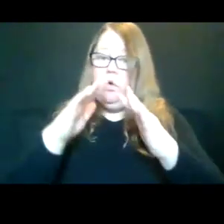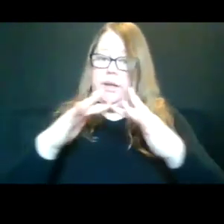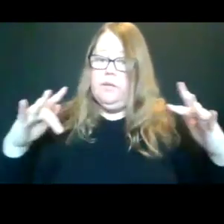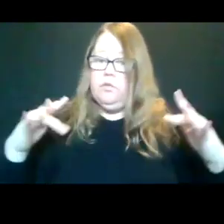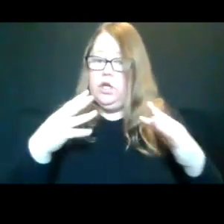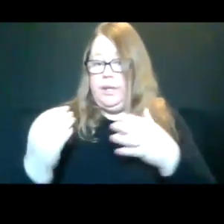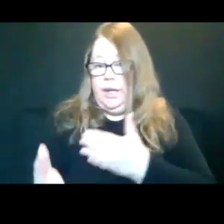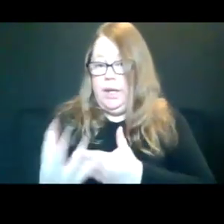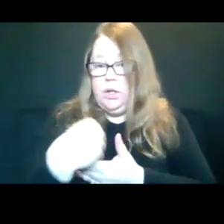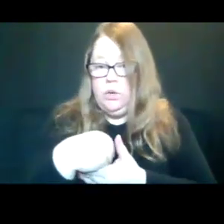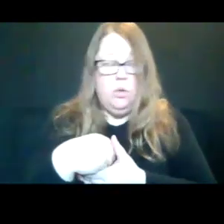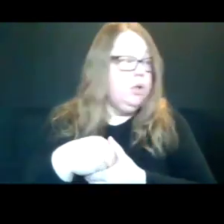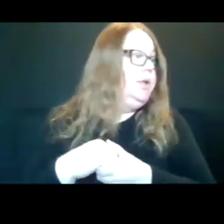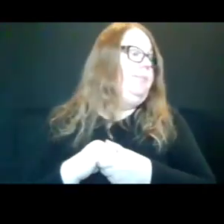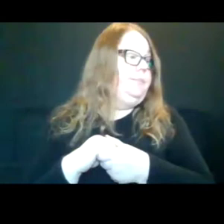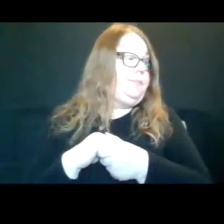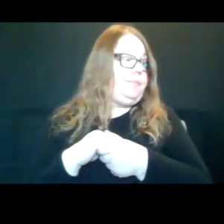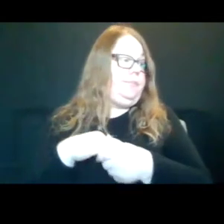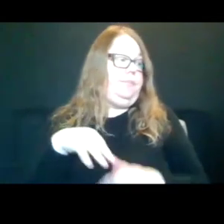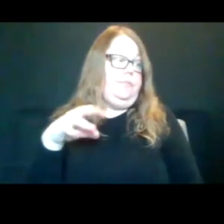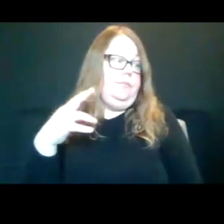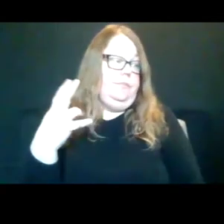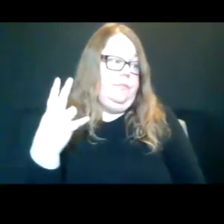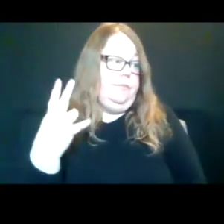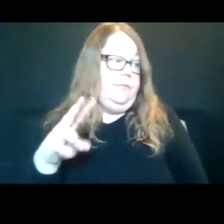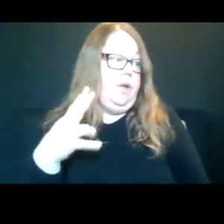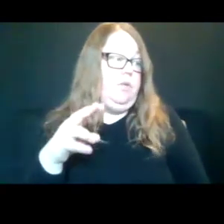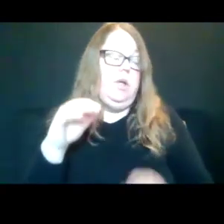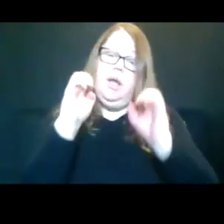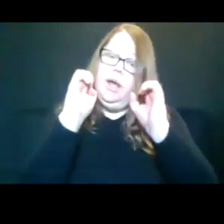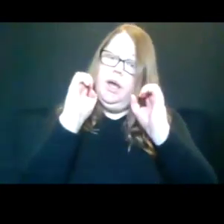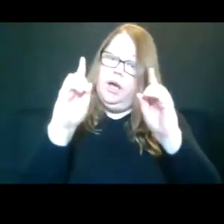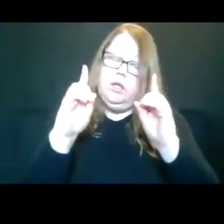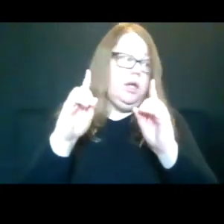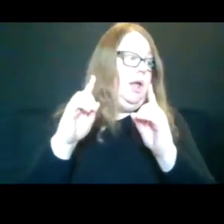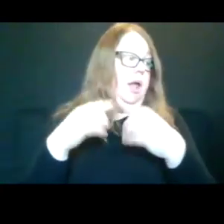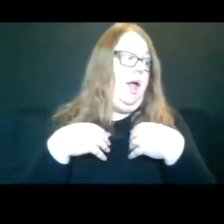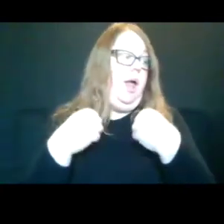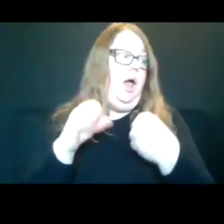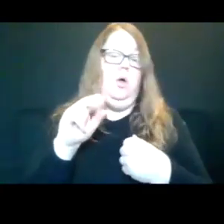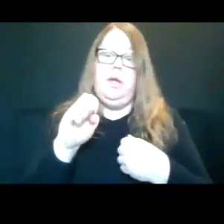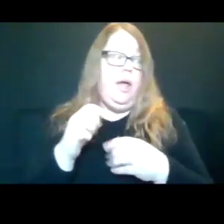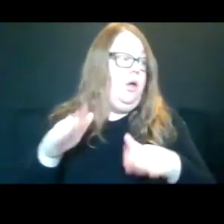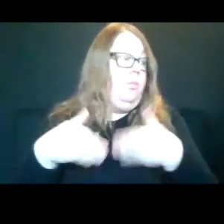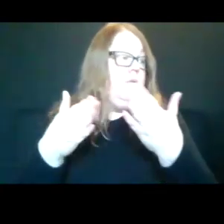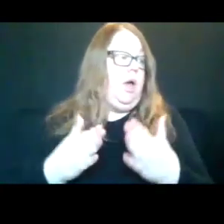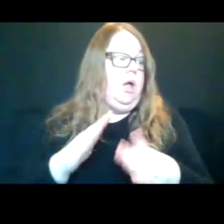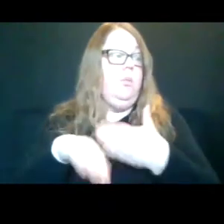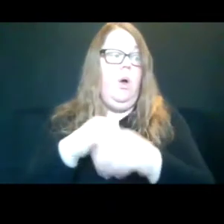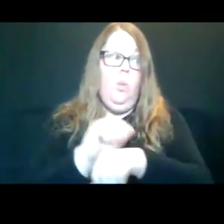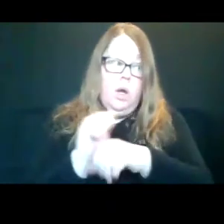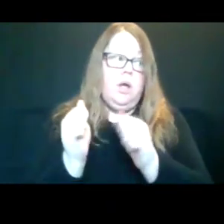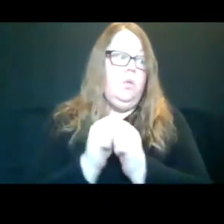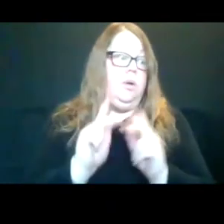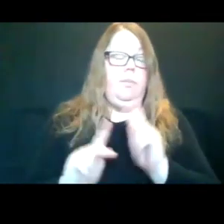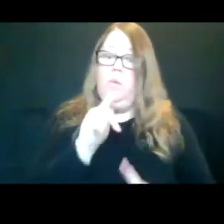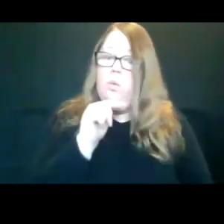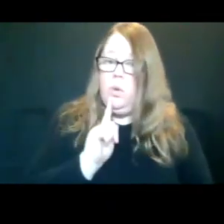• Educate health care providers about working with people who are deaf, deafblind, and hard